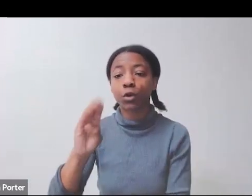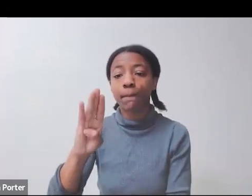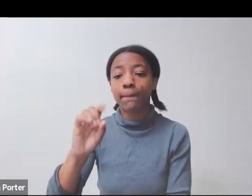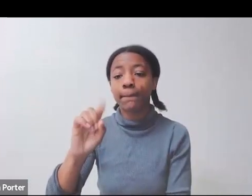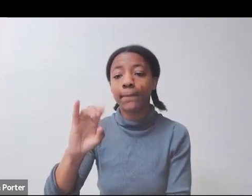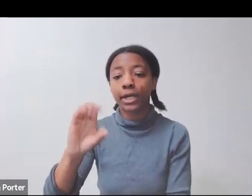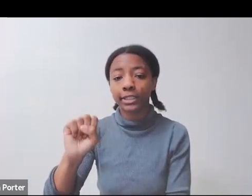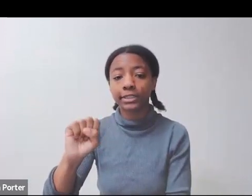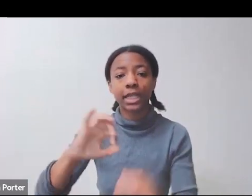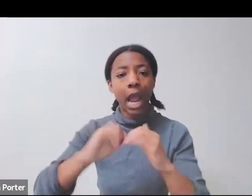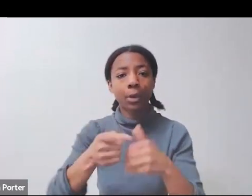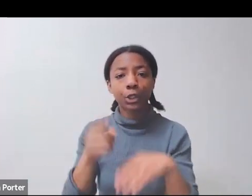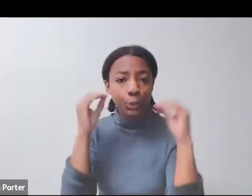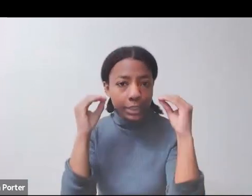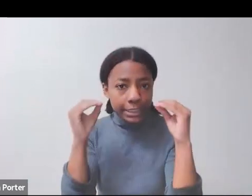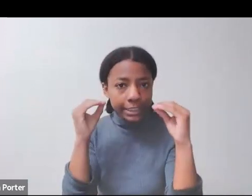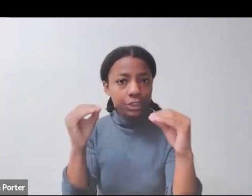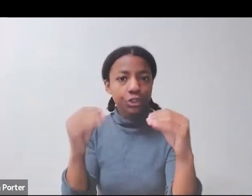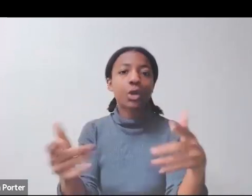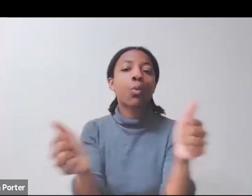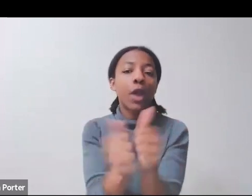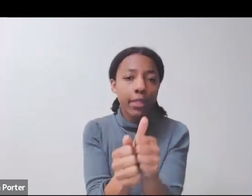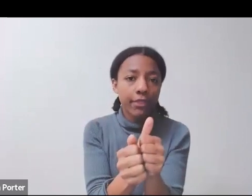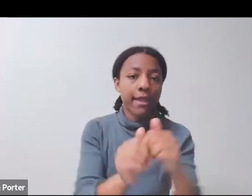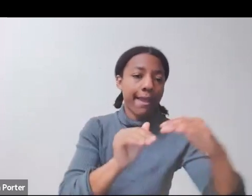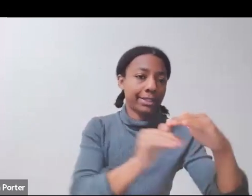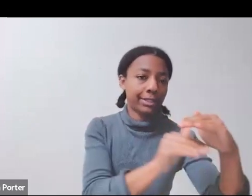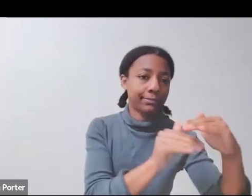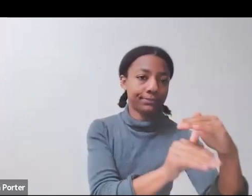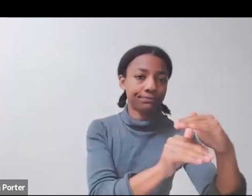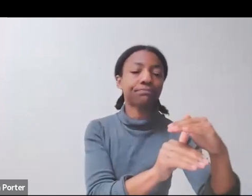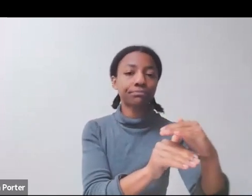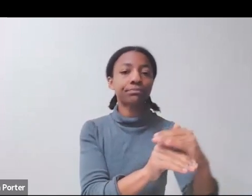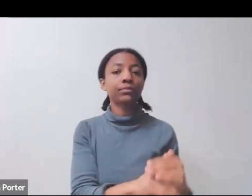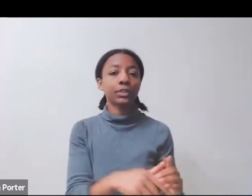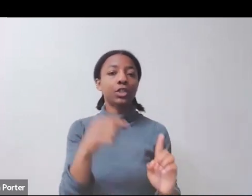within the context of those courses? It's designed to give instructors enough information to include some information in their courses